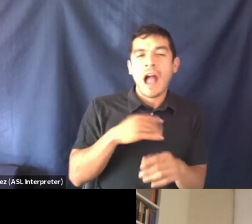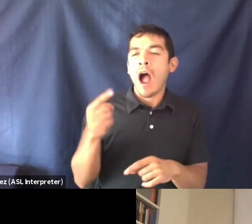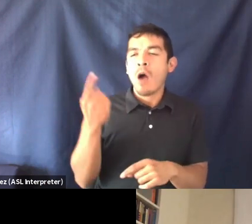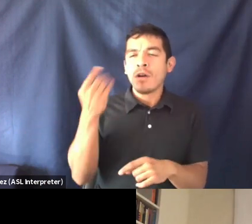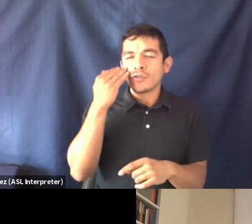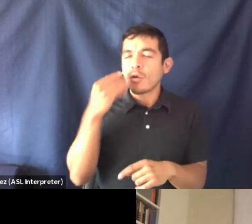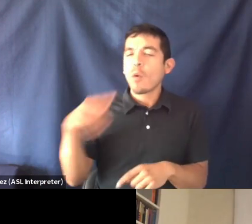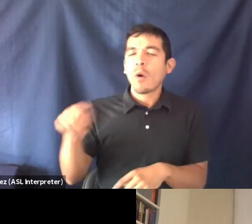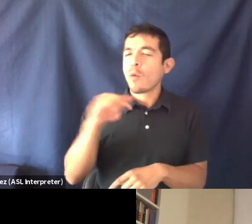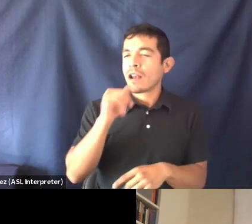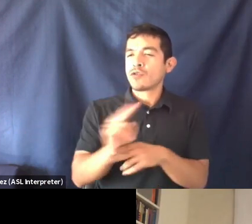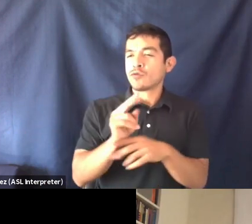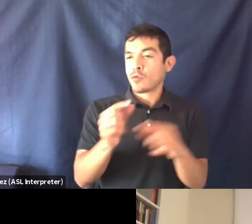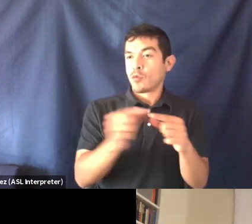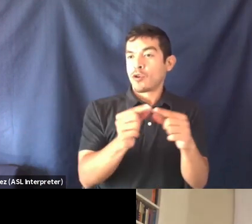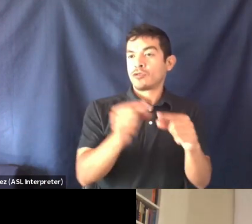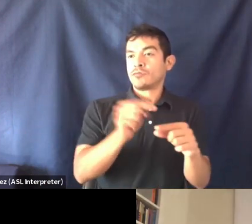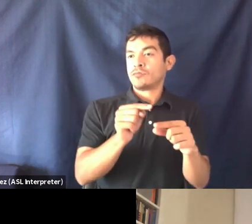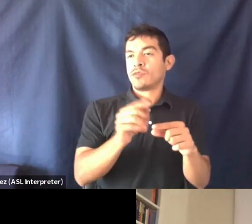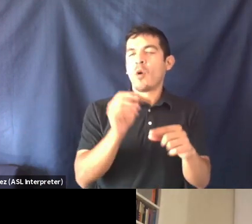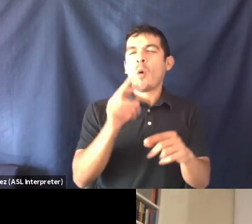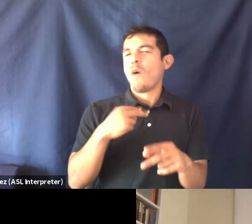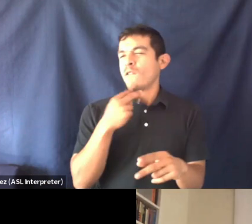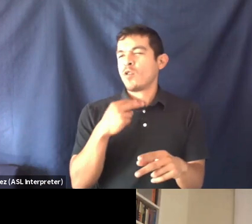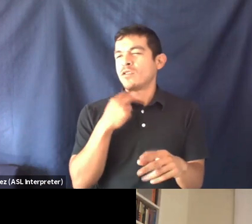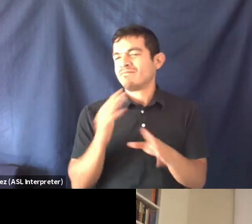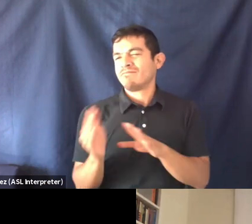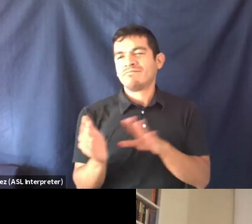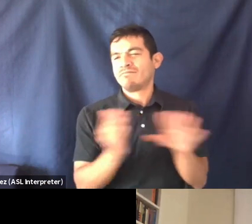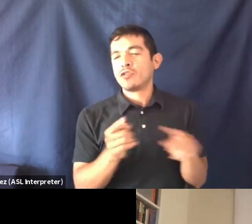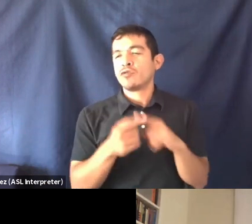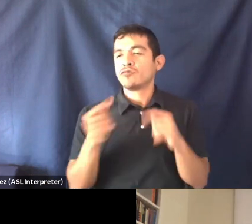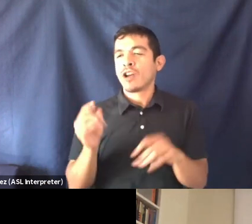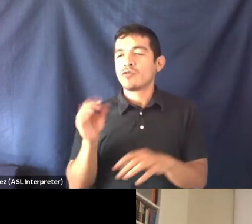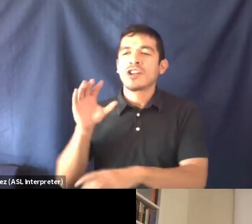or we would never use like a voiceover to try to capture captivate audiences